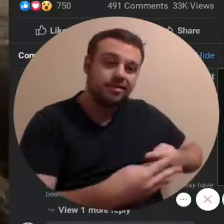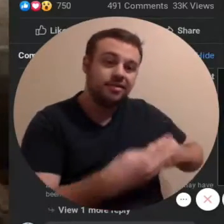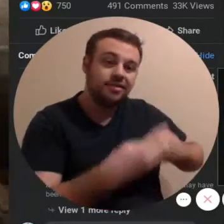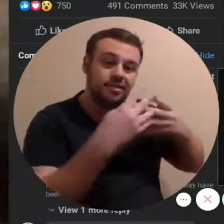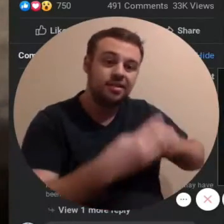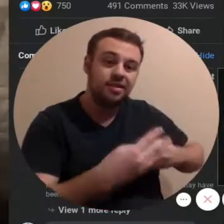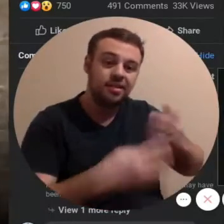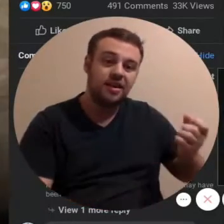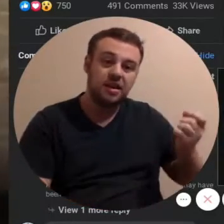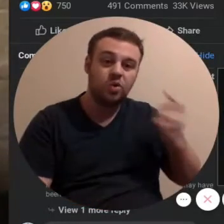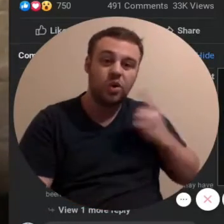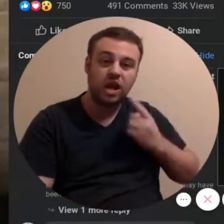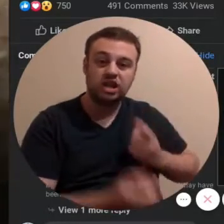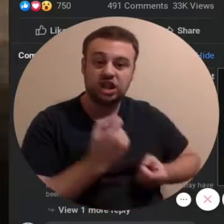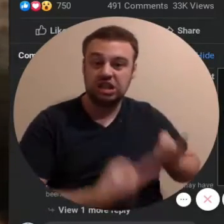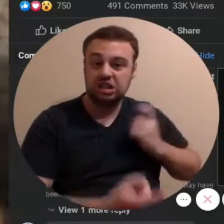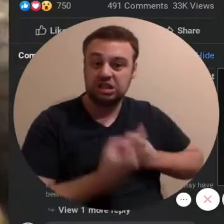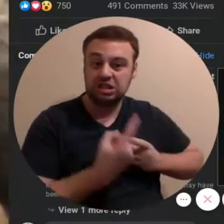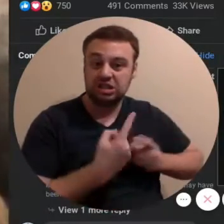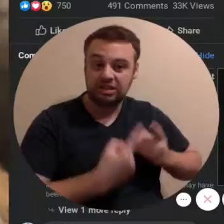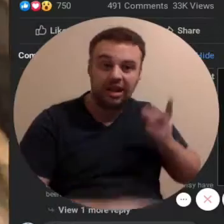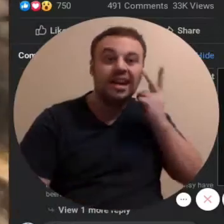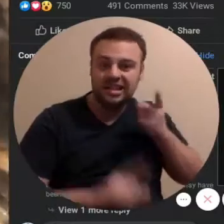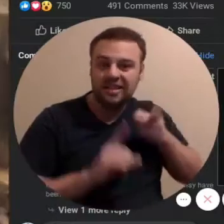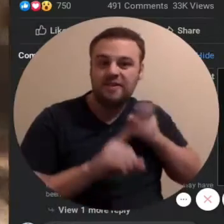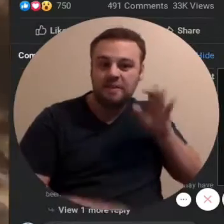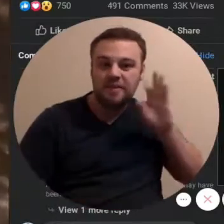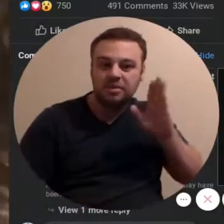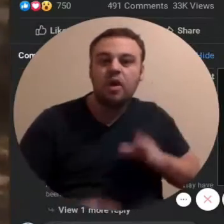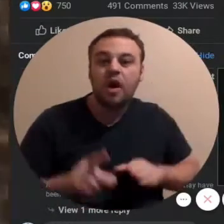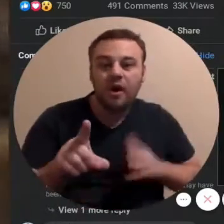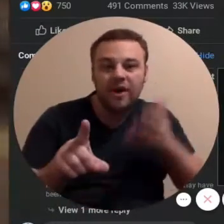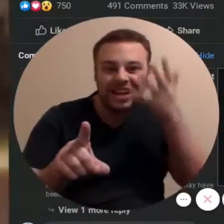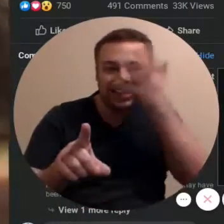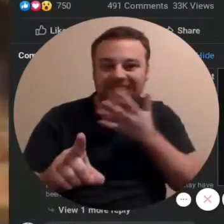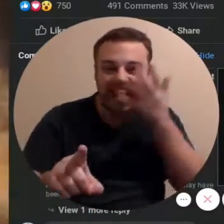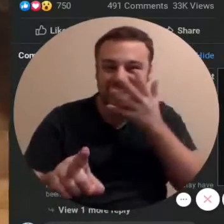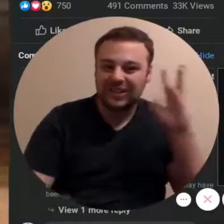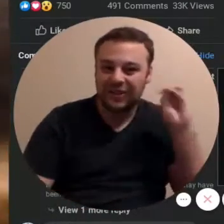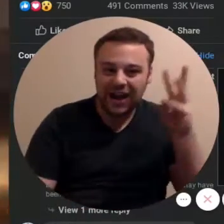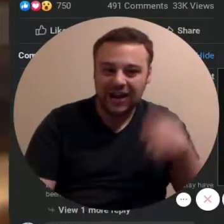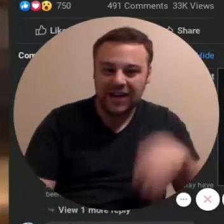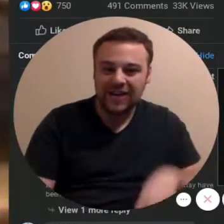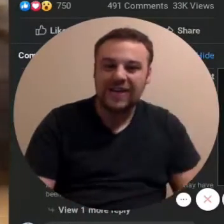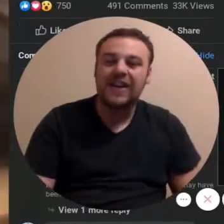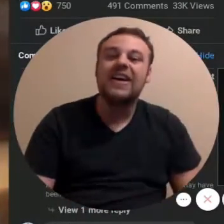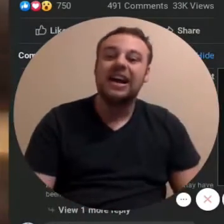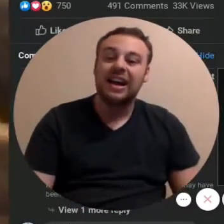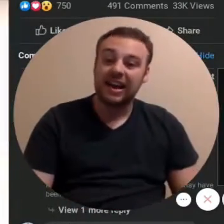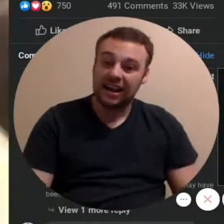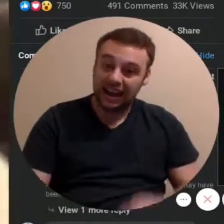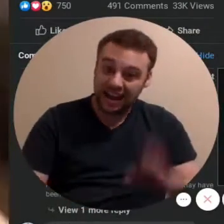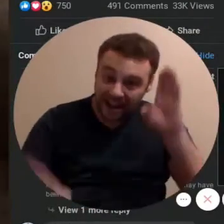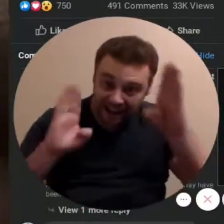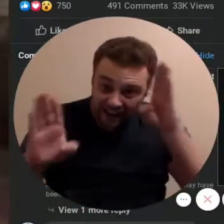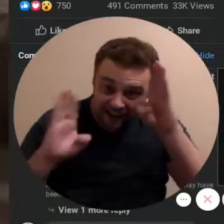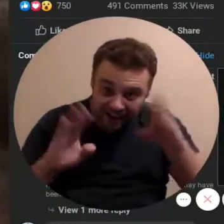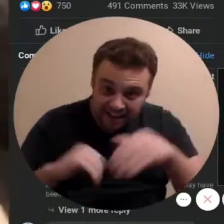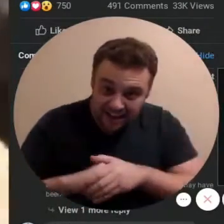There his face. Oh my goodness. Hi baby. Julie: Hi! Do you want something else? Do you want your primate?